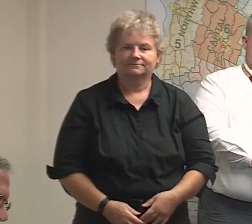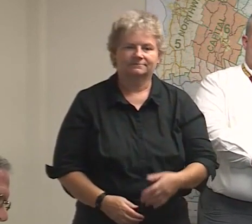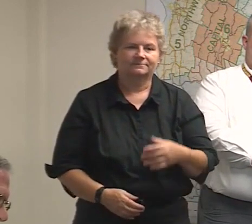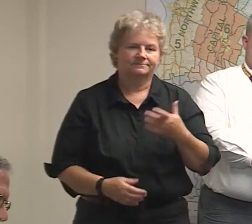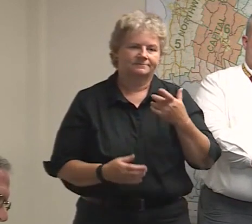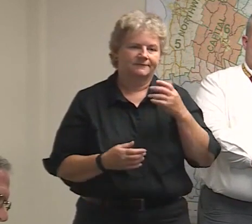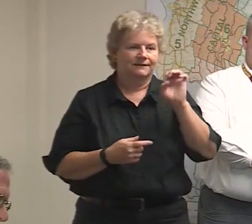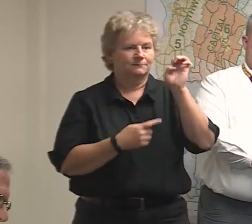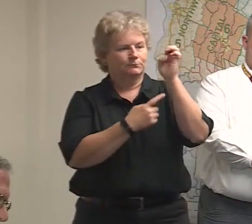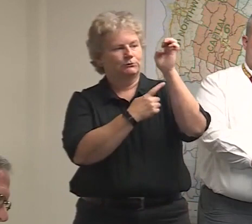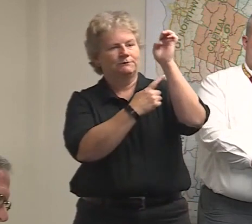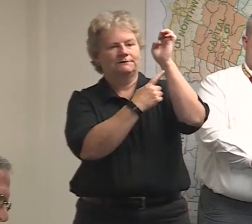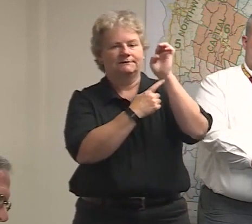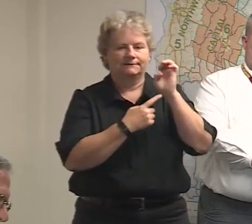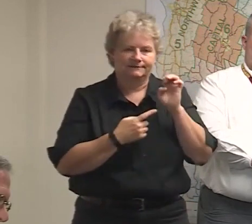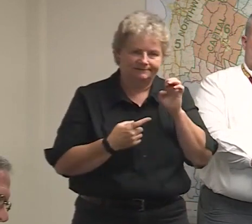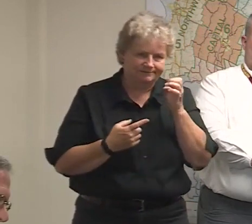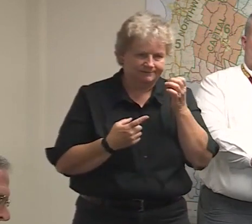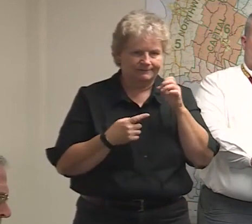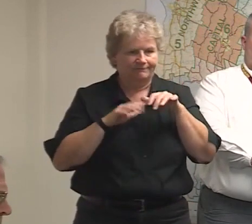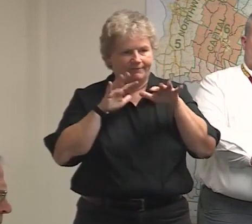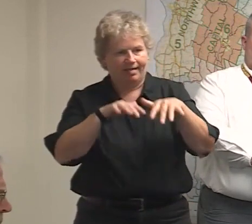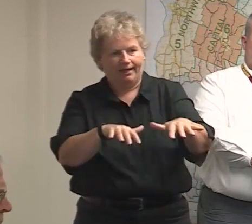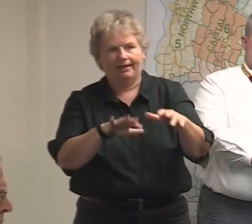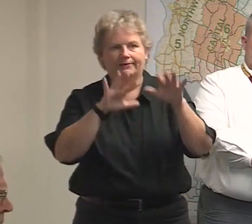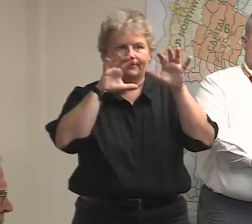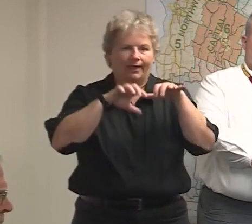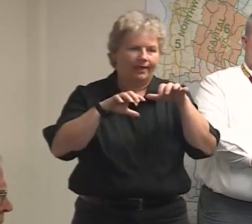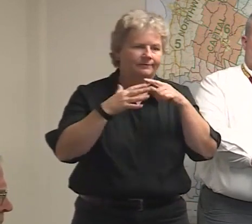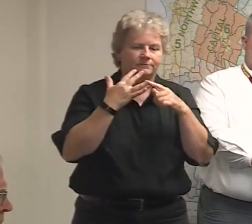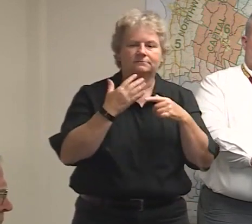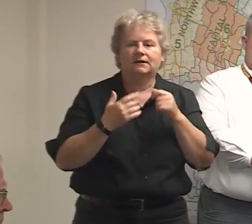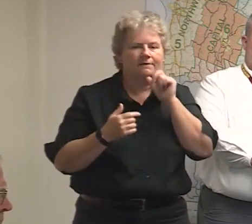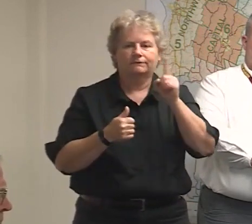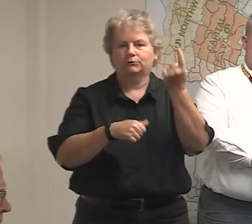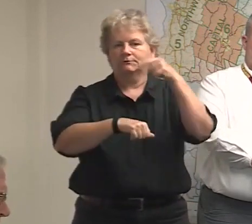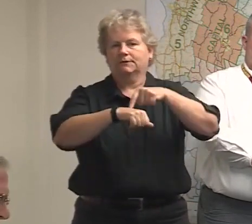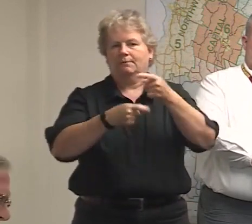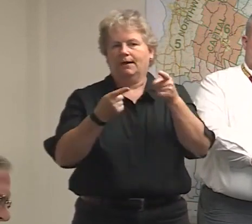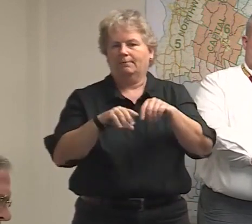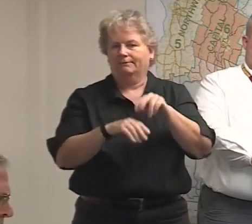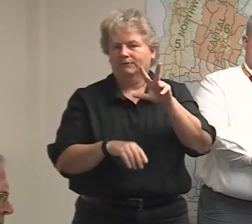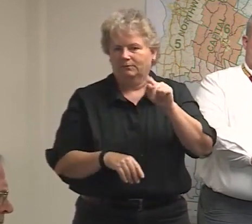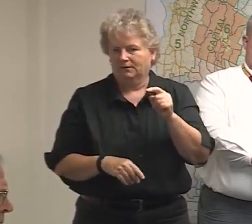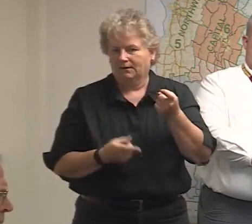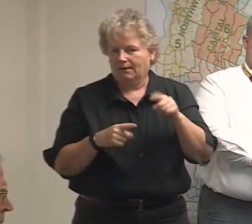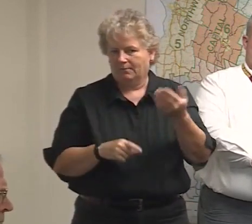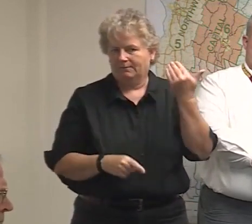WE ARE WE HAVE PROVEN THAT WHEN THE CHIPS ARE DOWN, THAT WE HELP ONE ANOTHER OUT.